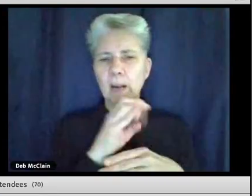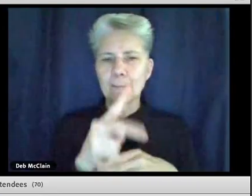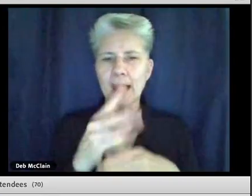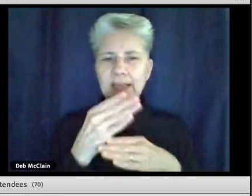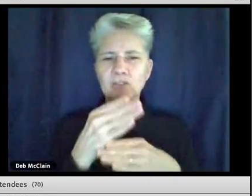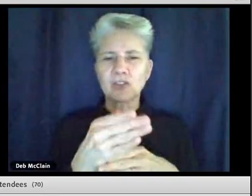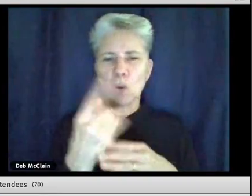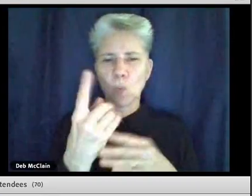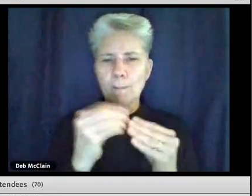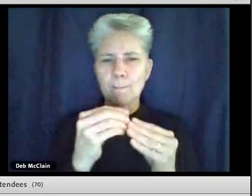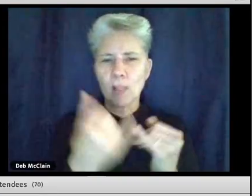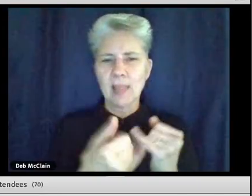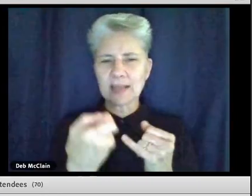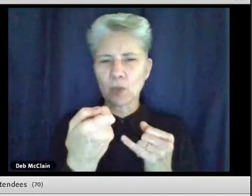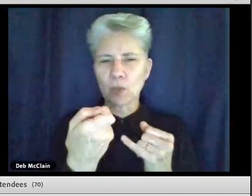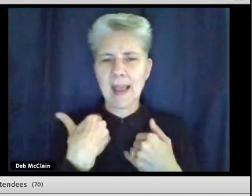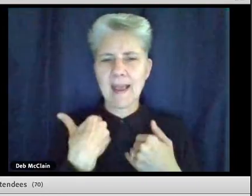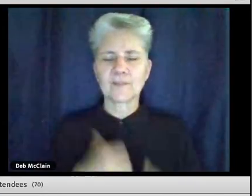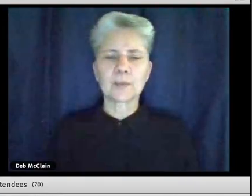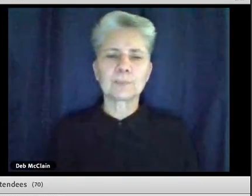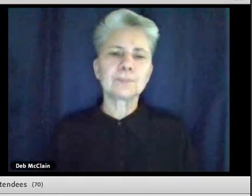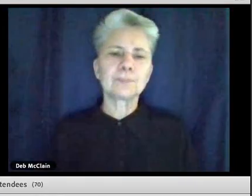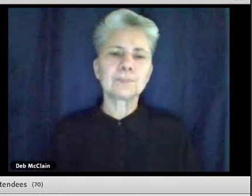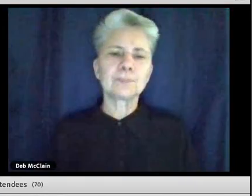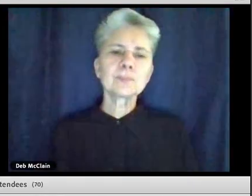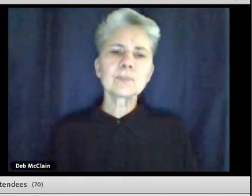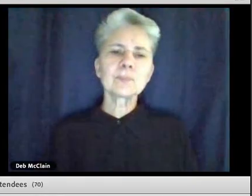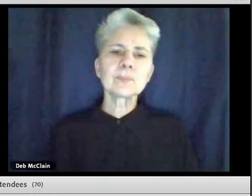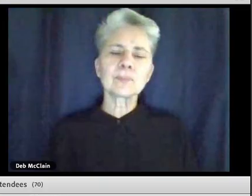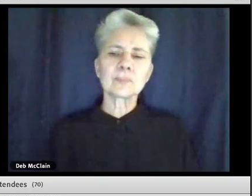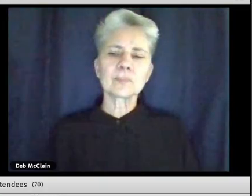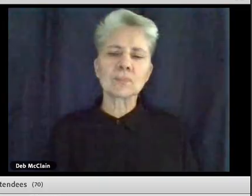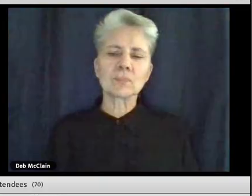Let me stop sharing and I'll come back and share my last little bit that I have with you.